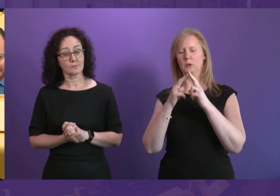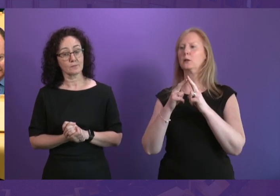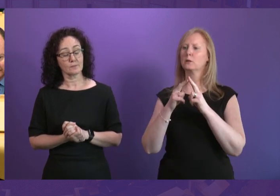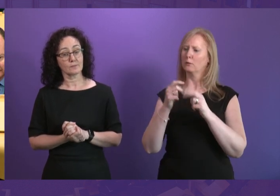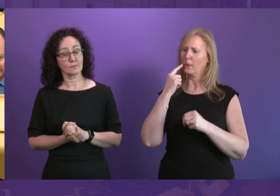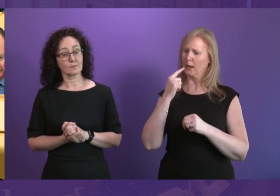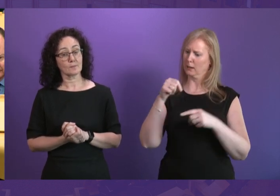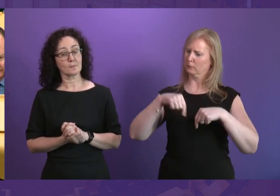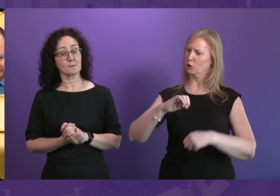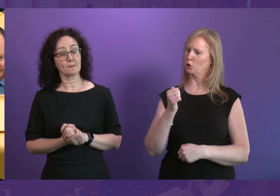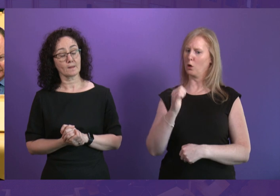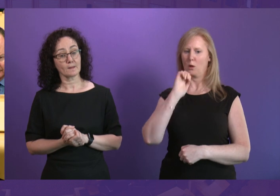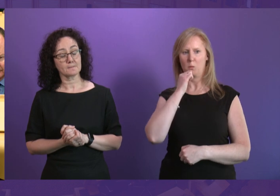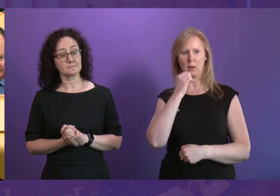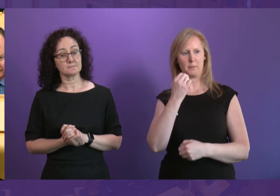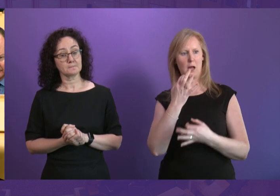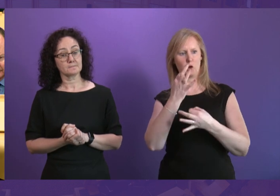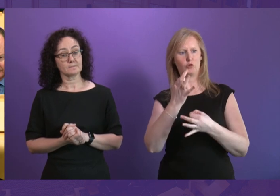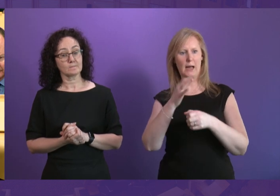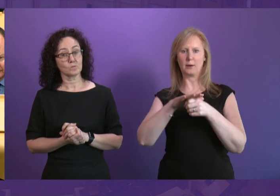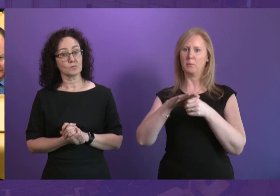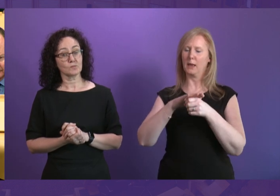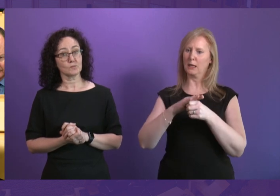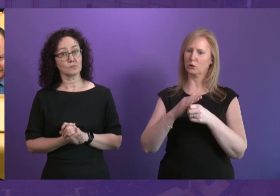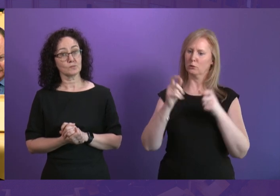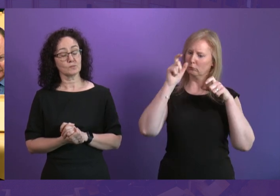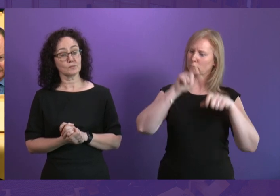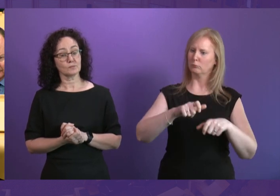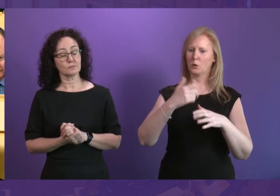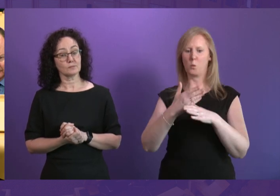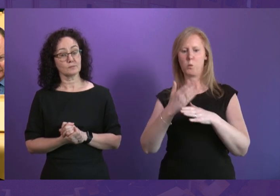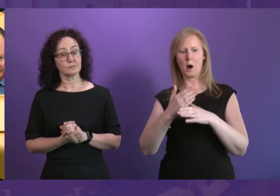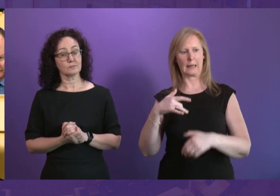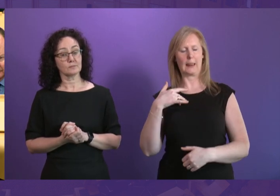visit, work and live, and that Scotland is building positive international relationships